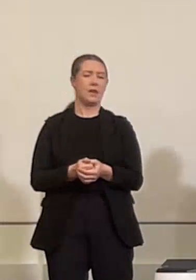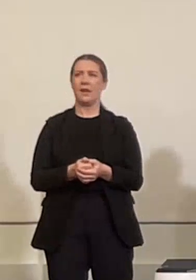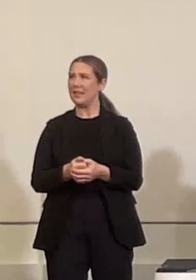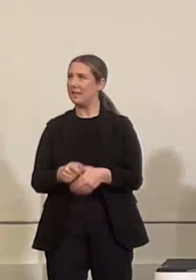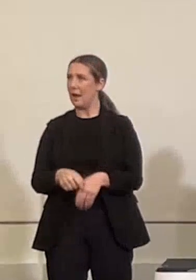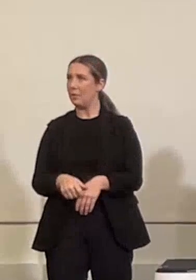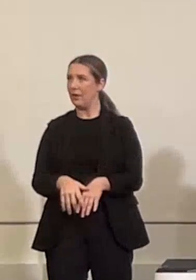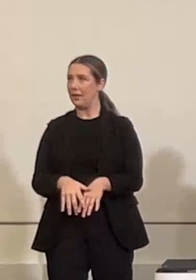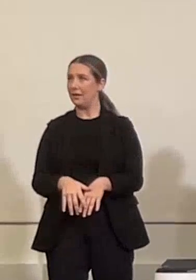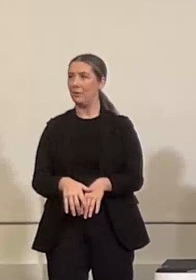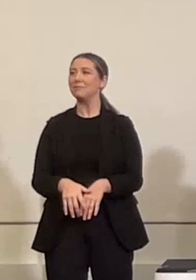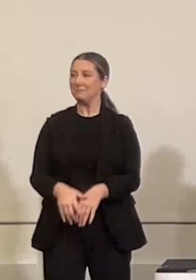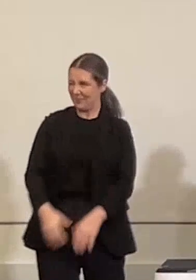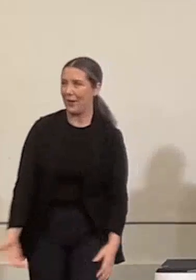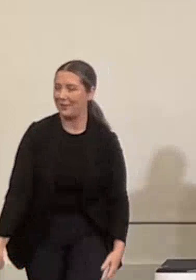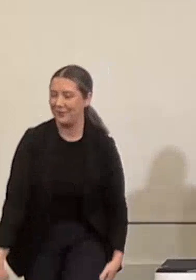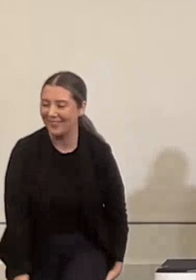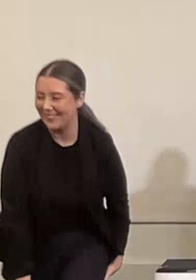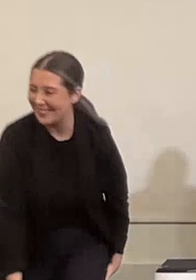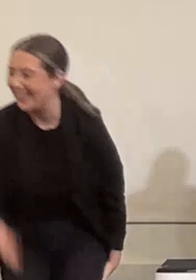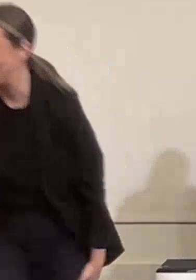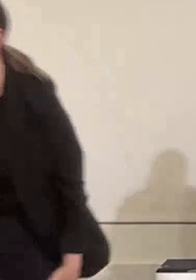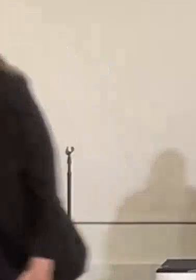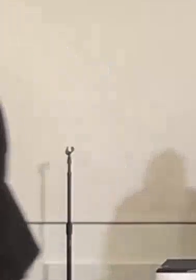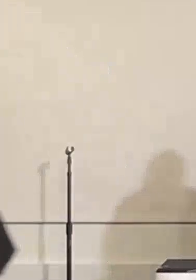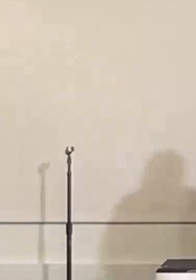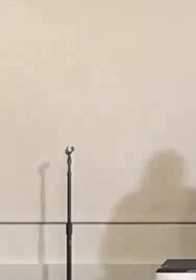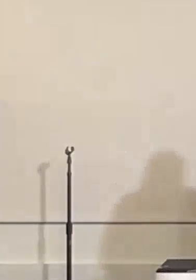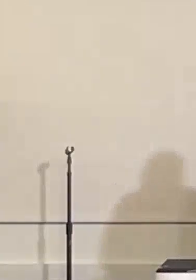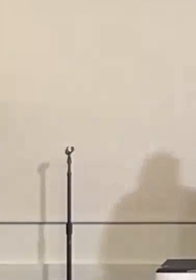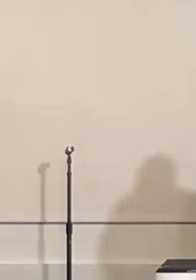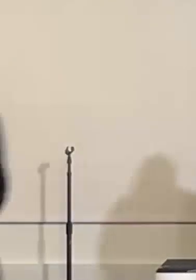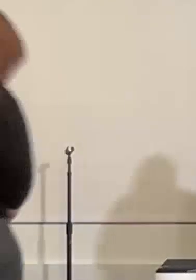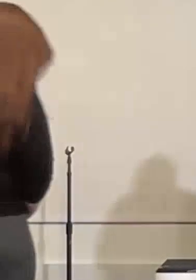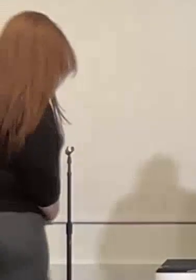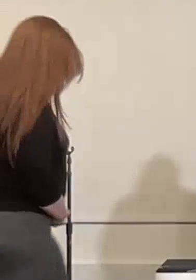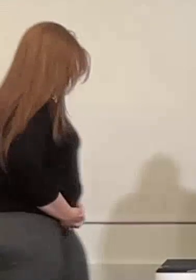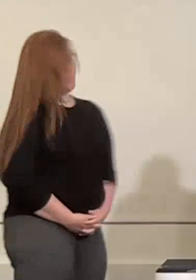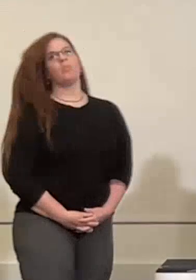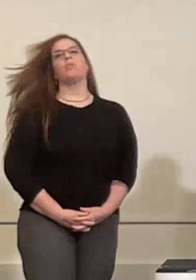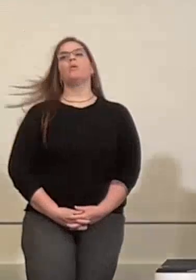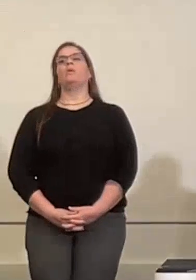Who had the next. Ankur? This is Ankur. Troublemaker. I'm not the troublemaker.